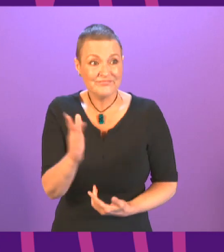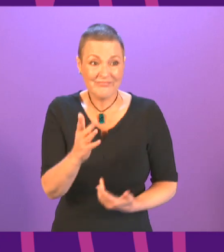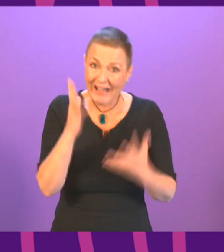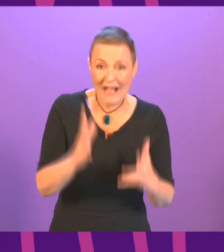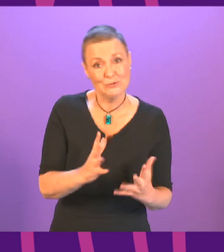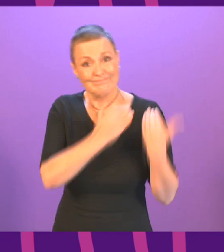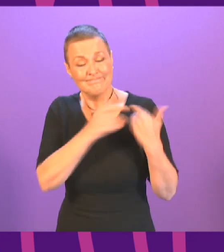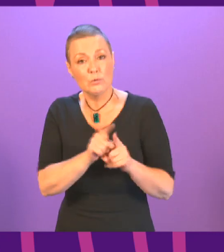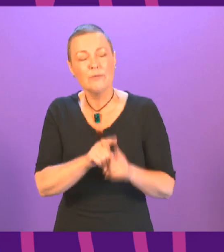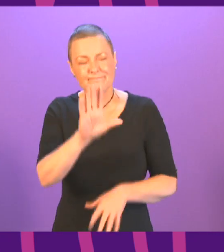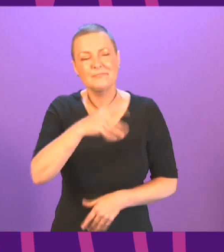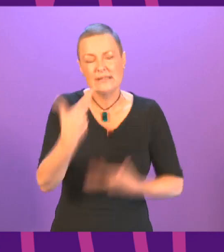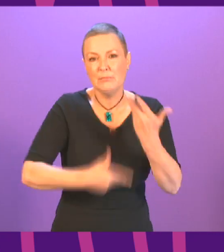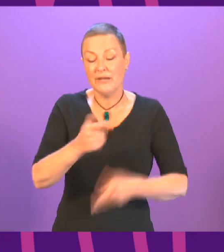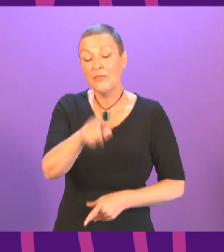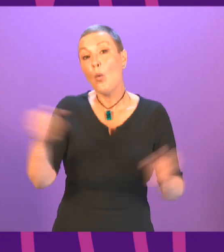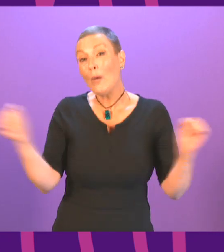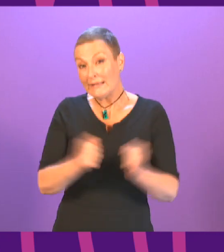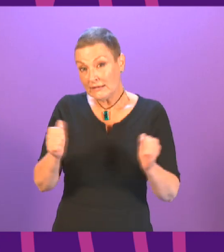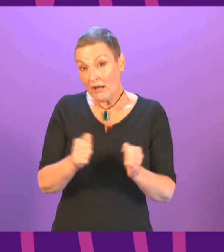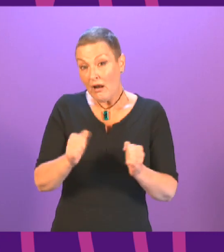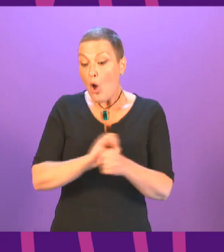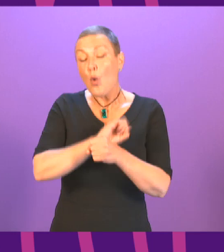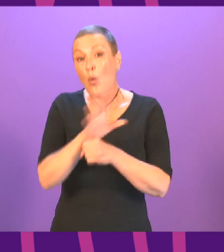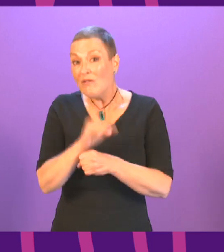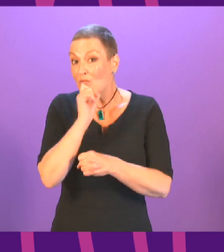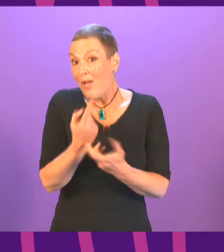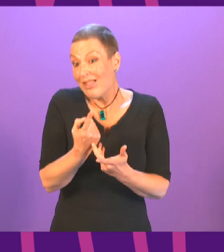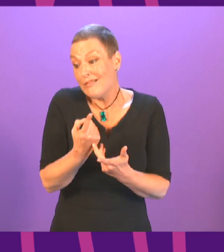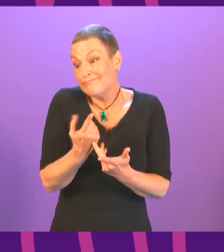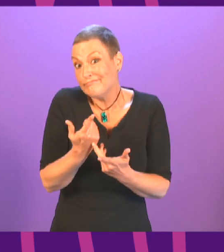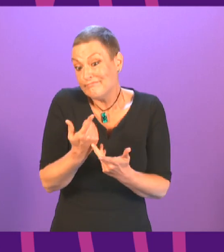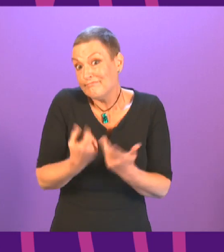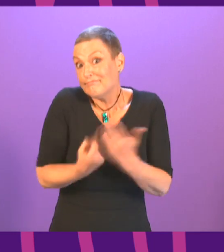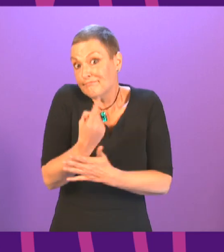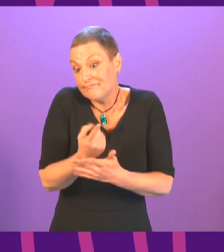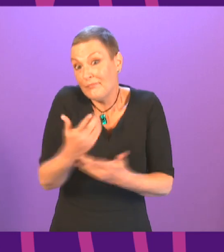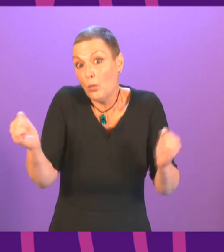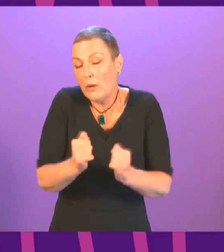What happens with Covid over the winter is not inevitable; it may be inescapable, but